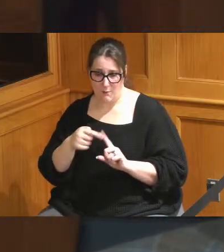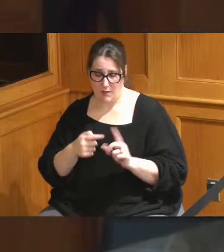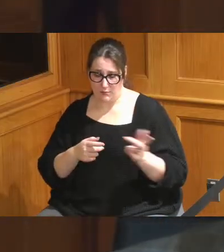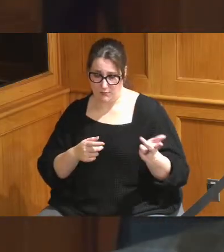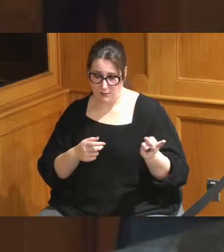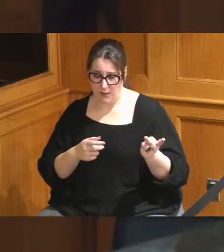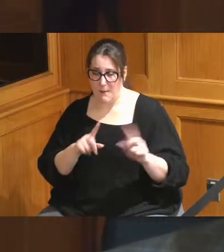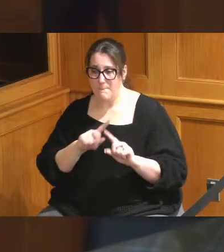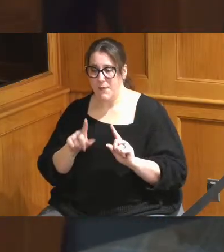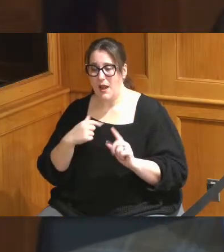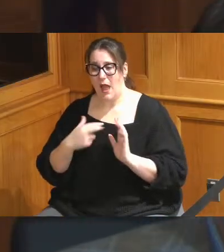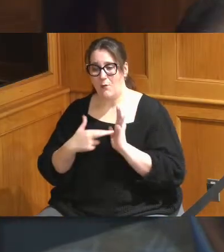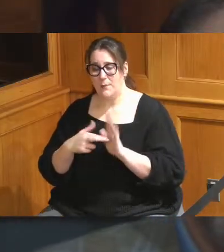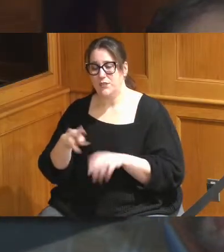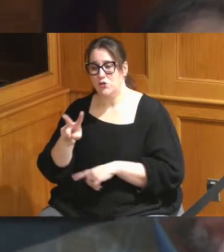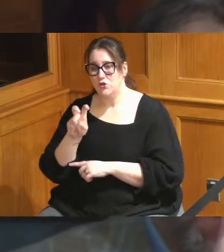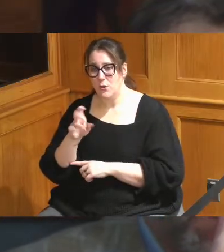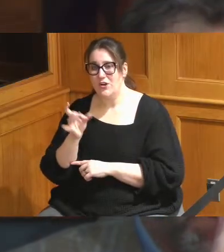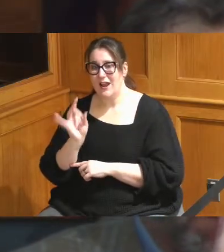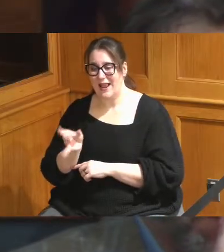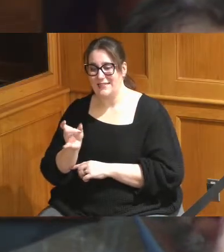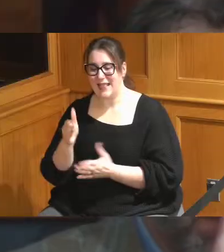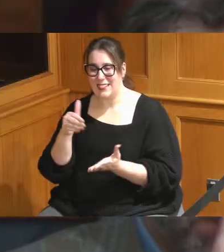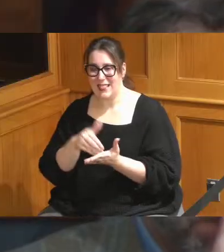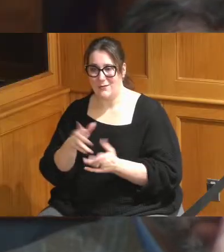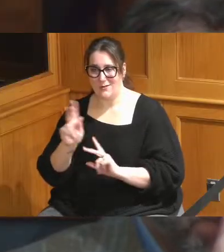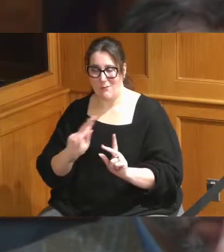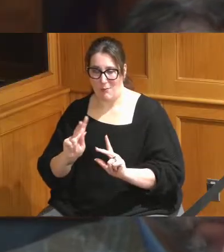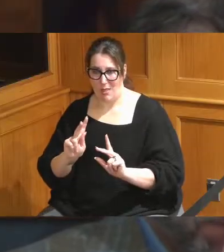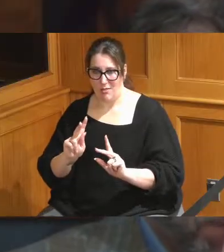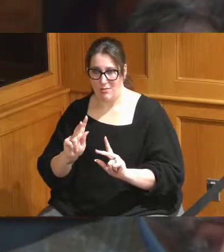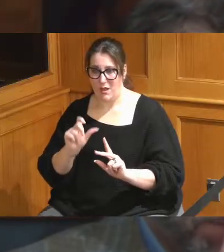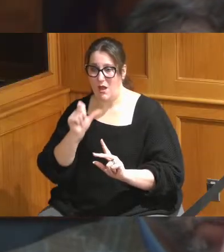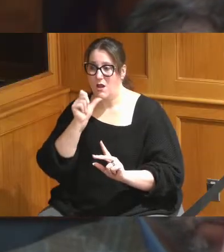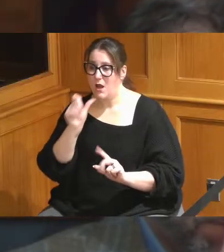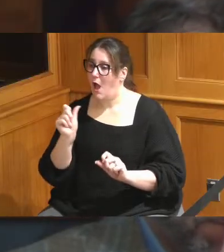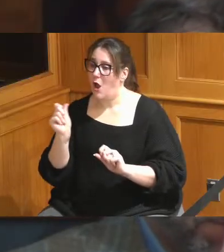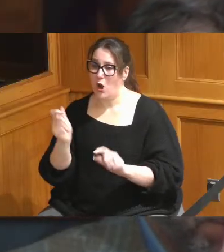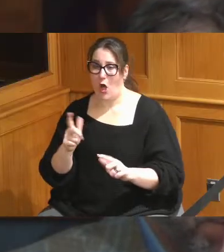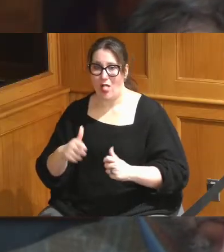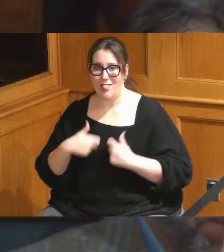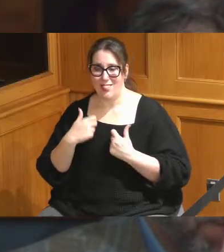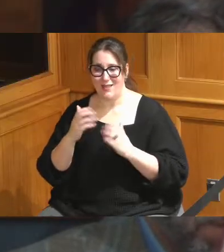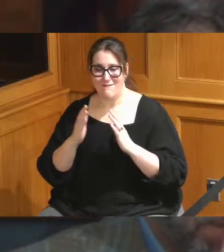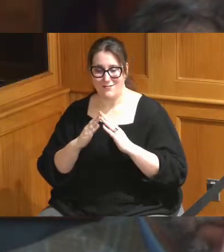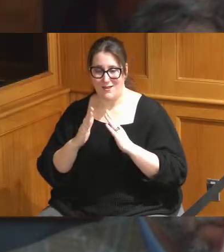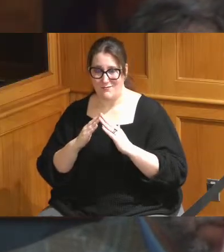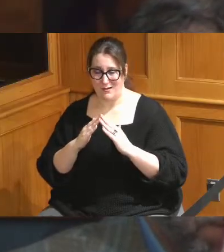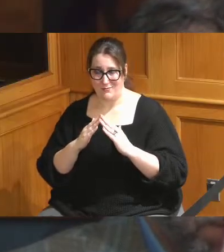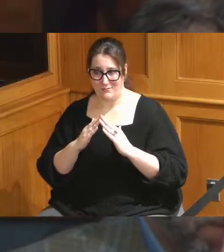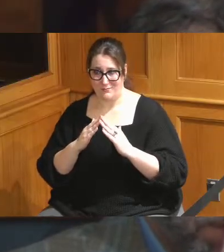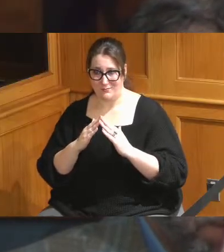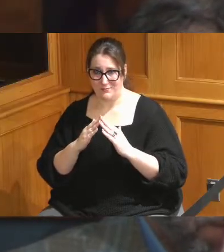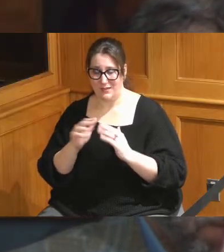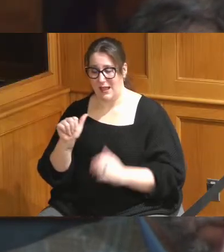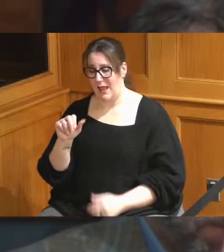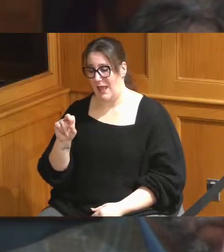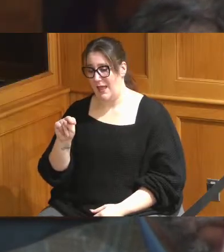But I represent 218,000 people, not all living in downtown. So Anderson Township wants to know